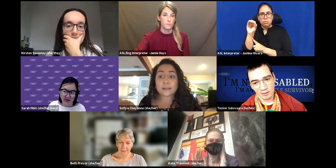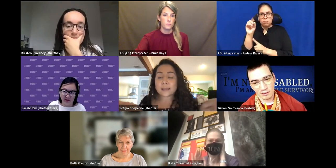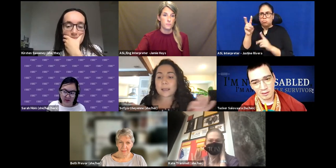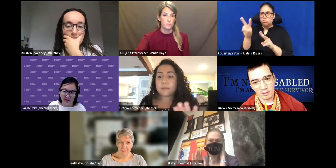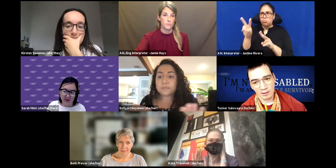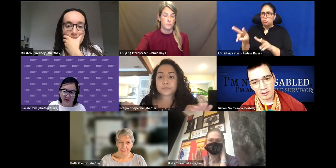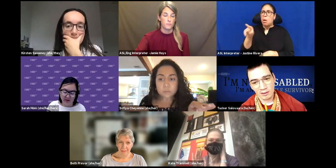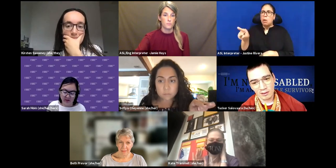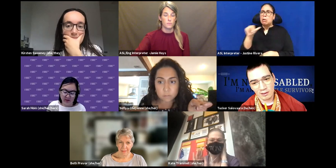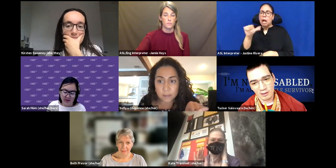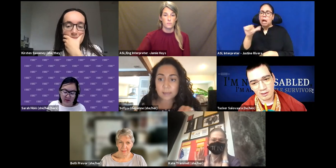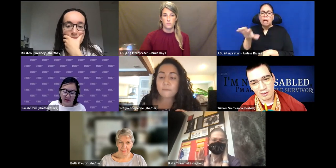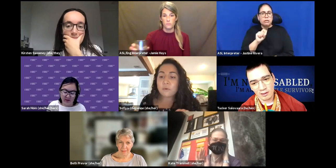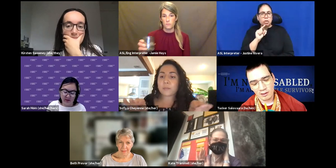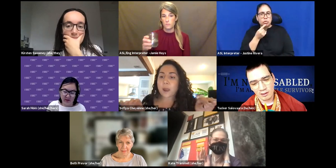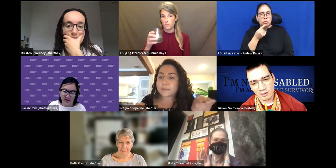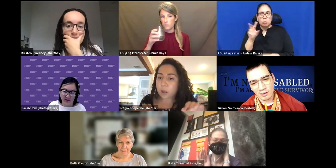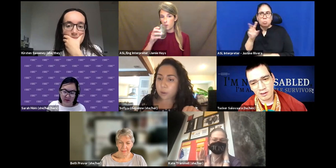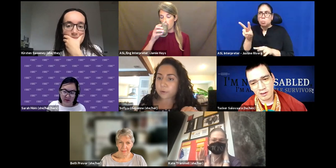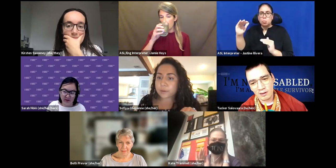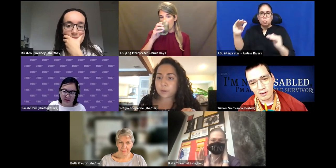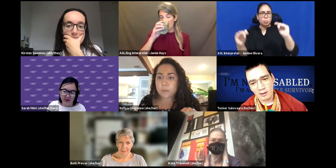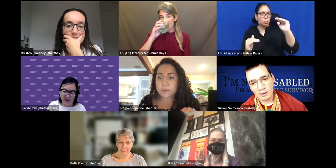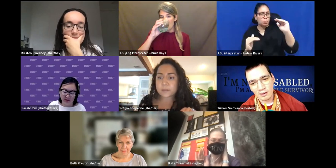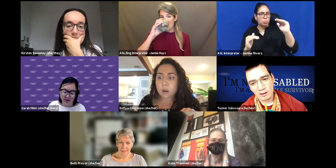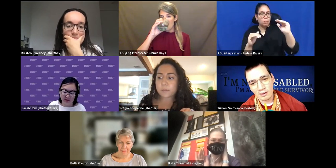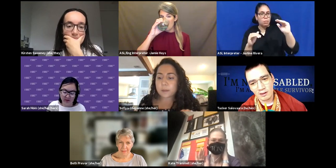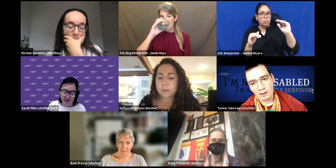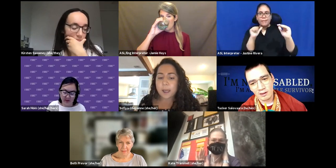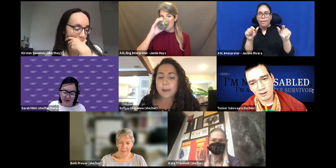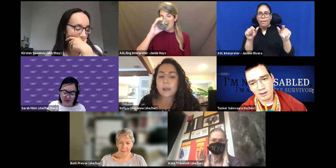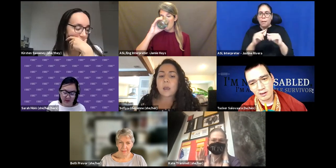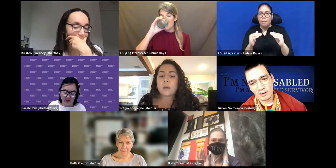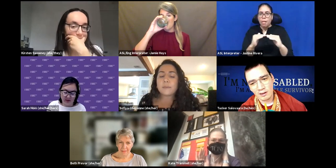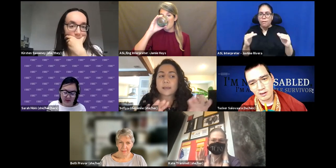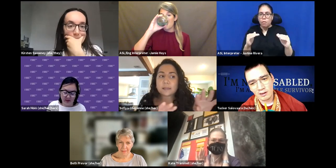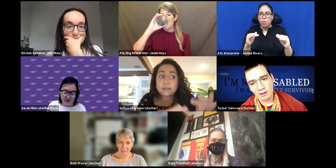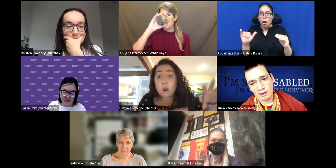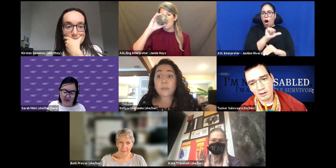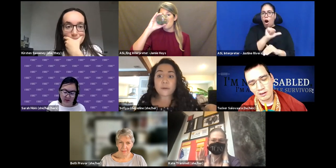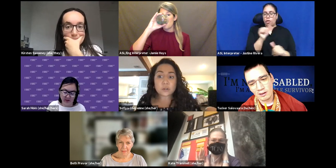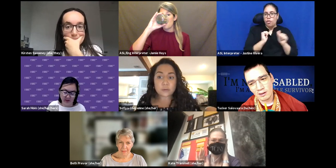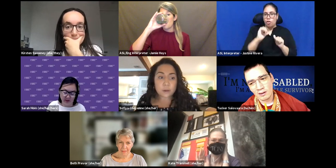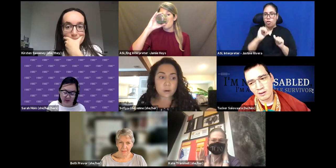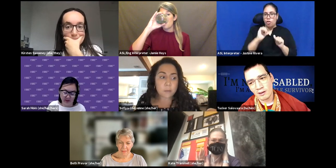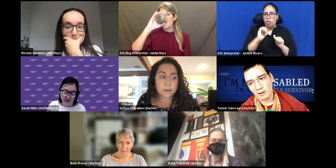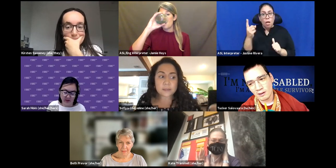the same level that perhaps other theatre companies are being put at. Because these are professional theatre companies